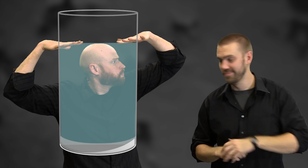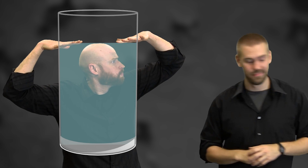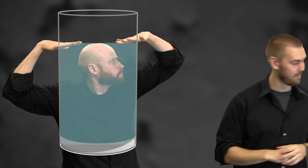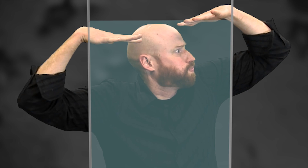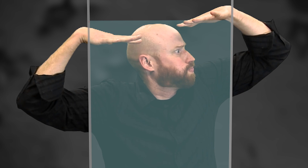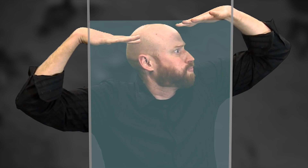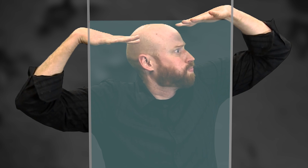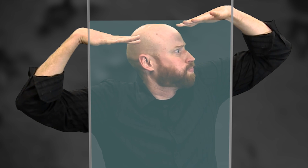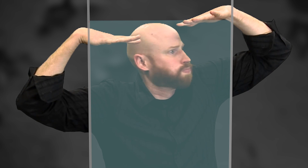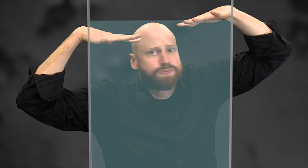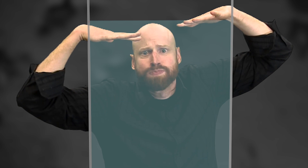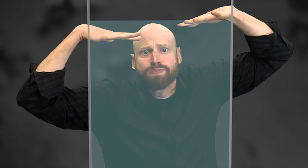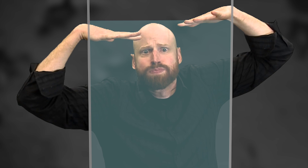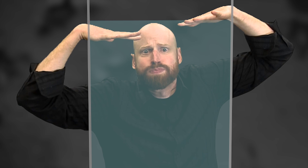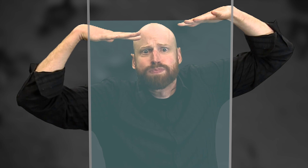Jeremy: Heh. Later.